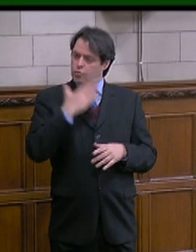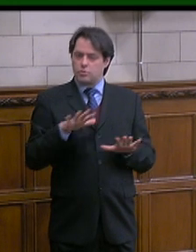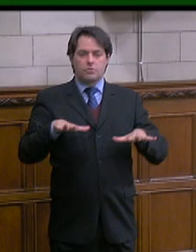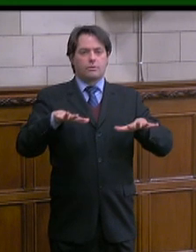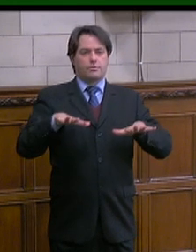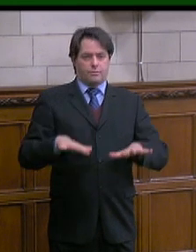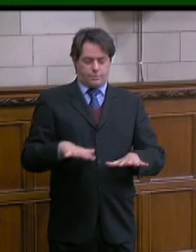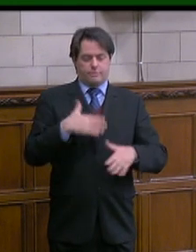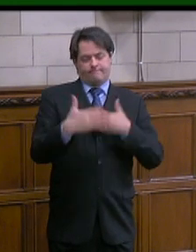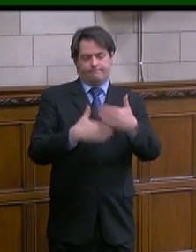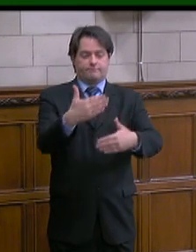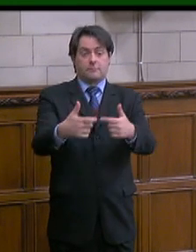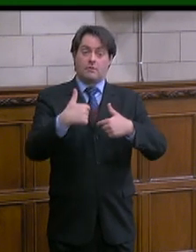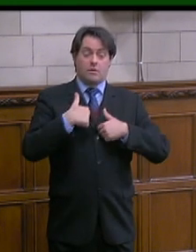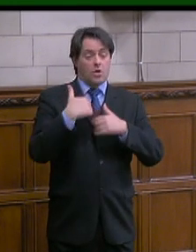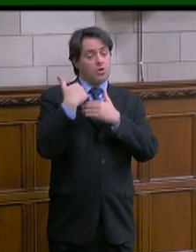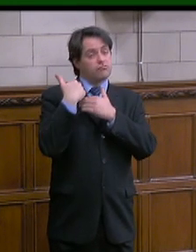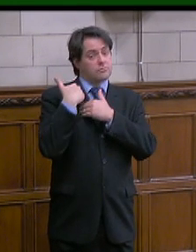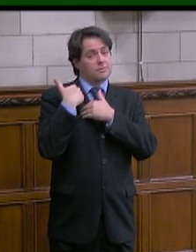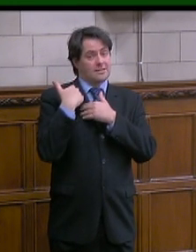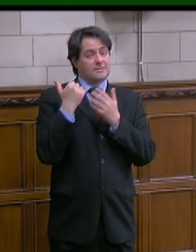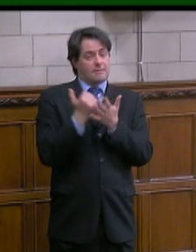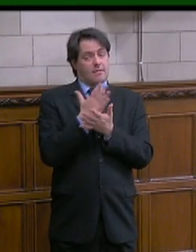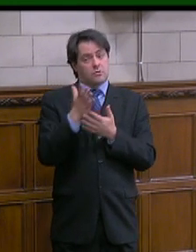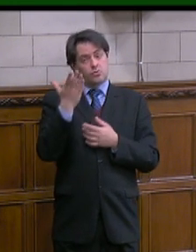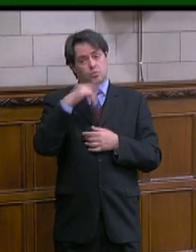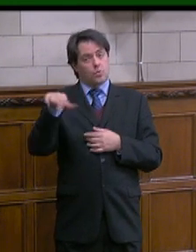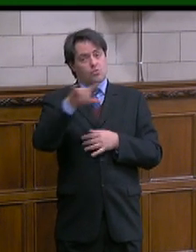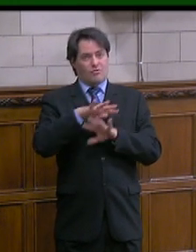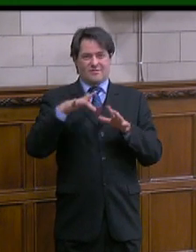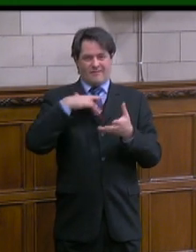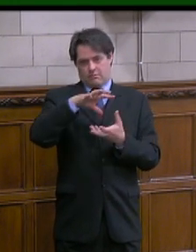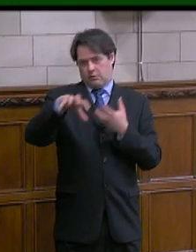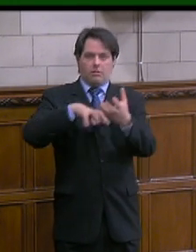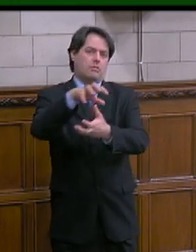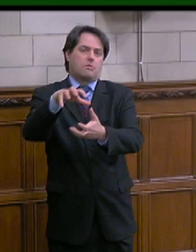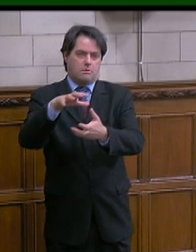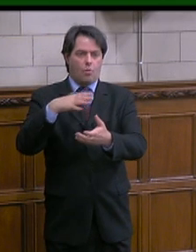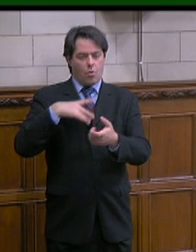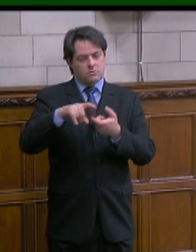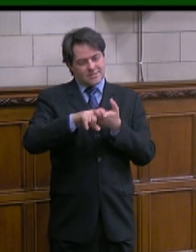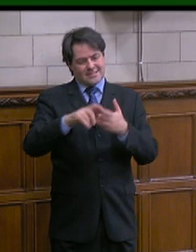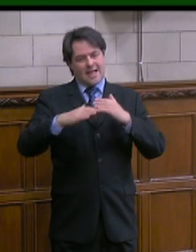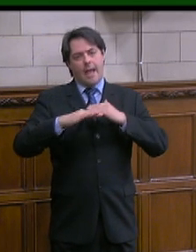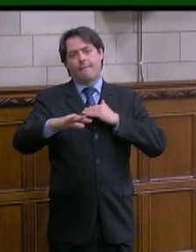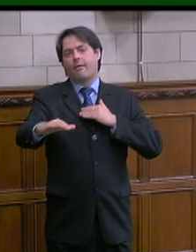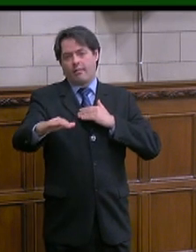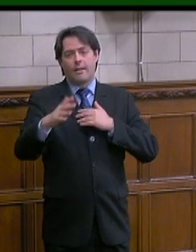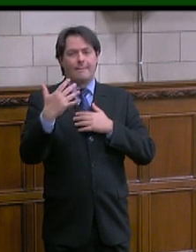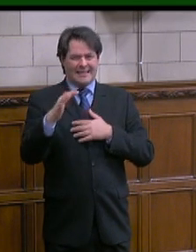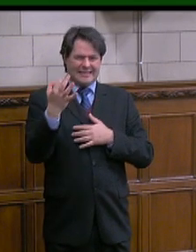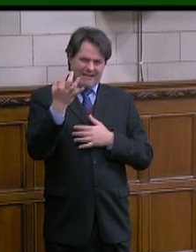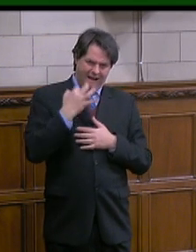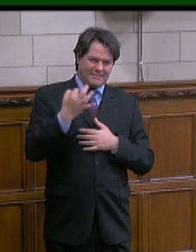I have a responsibility to schools to enable them to have that period of stability, which